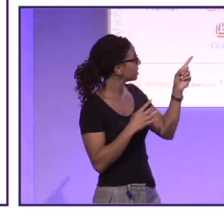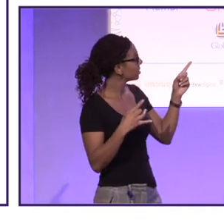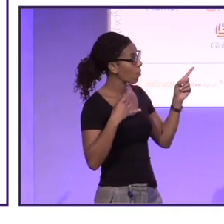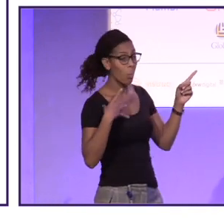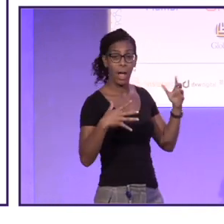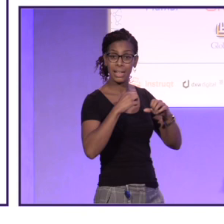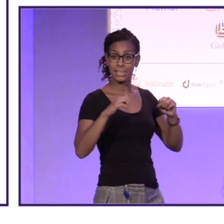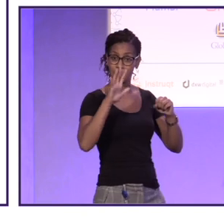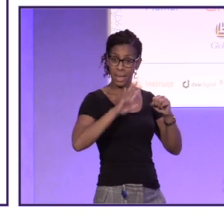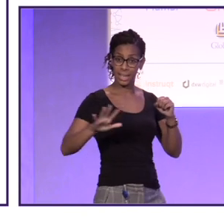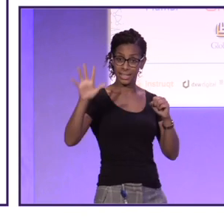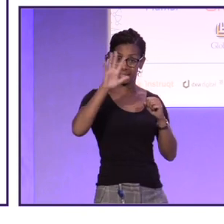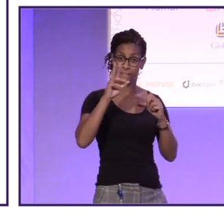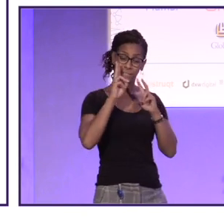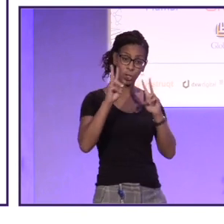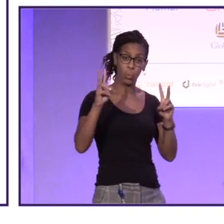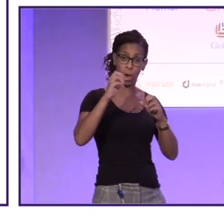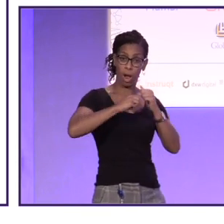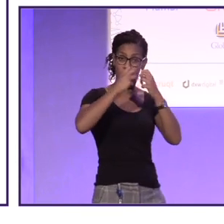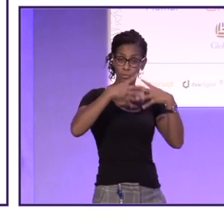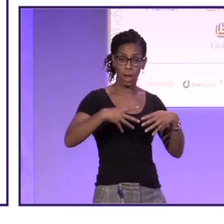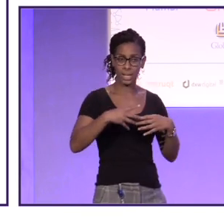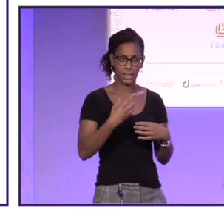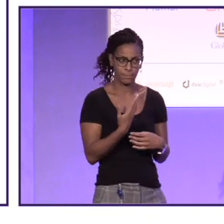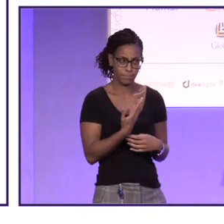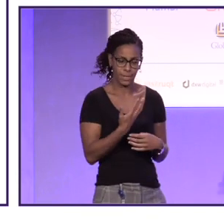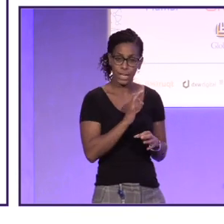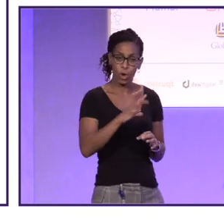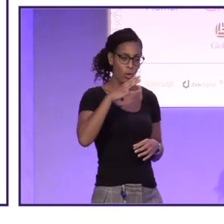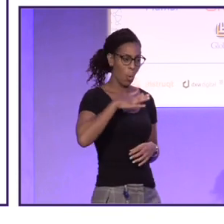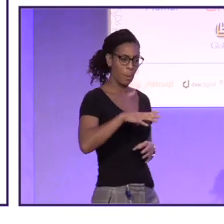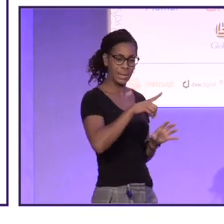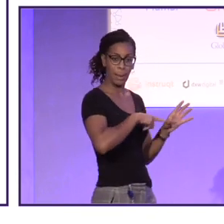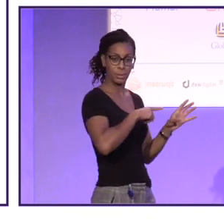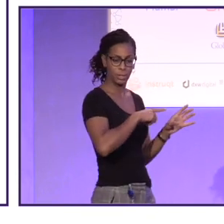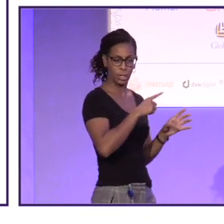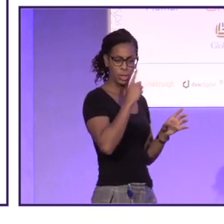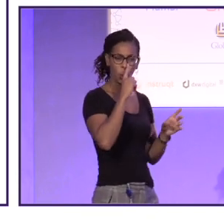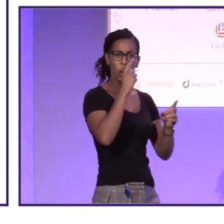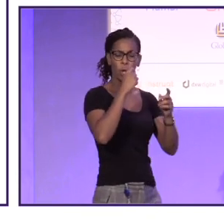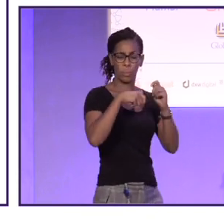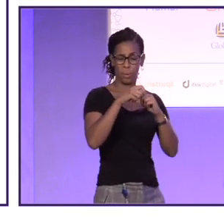visual hierarchy is not a requirement in TOML. You could end up with a fairly confusing thing there.